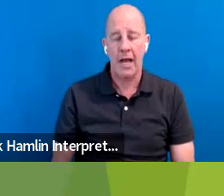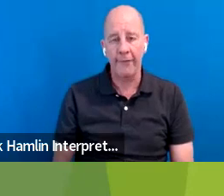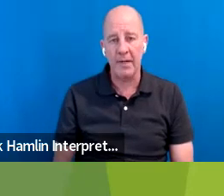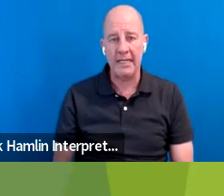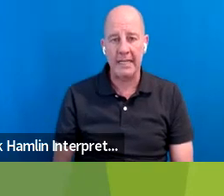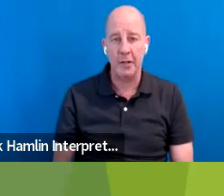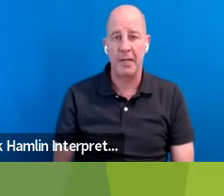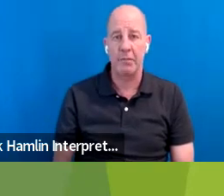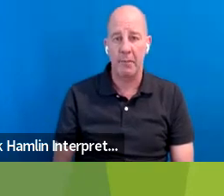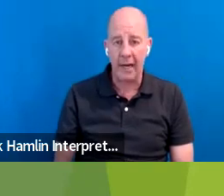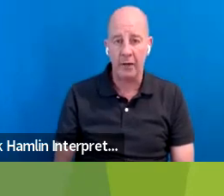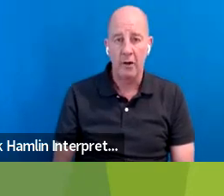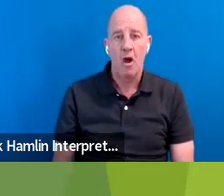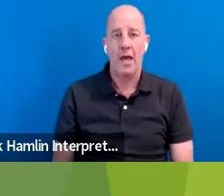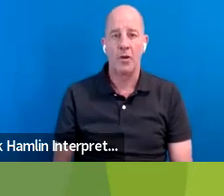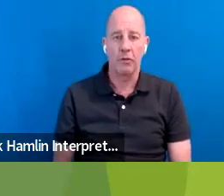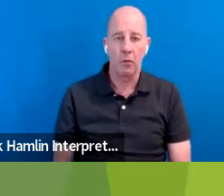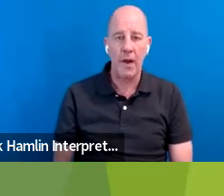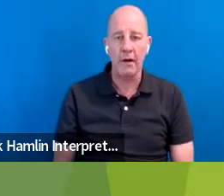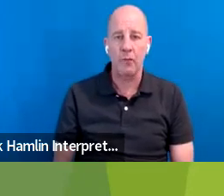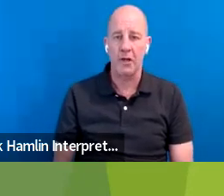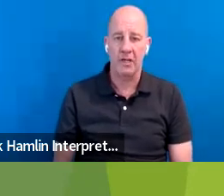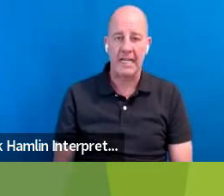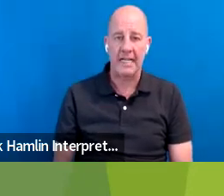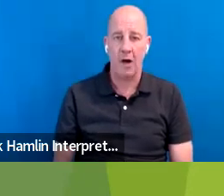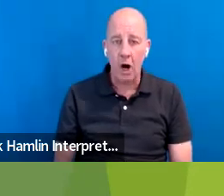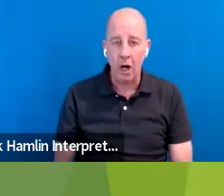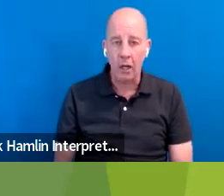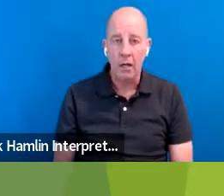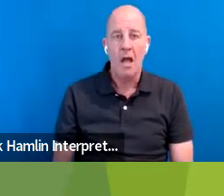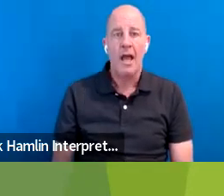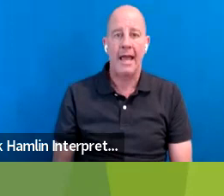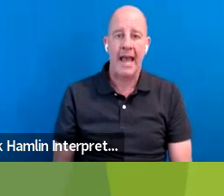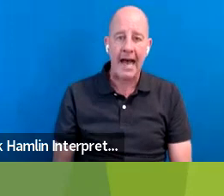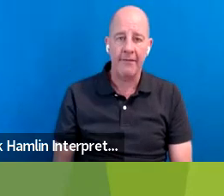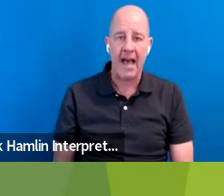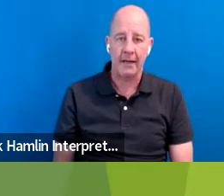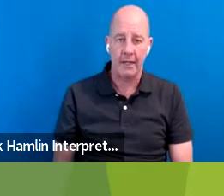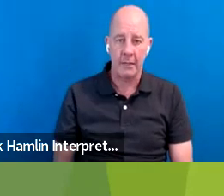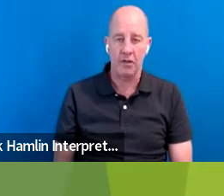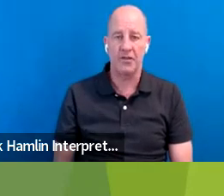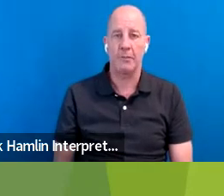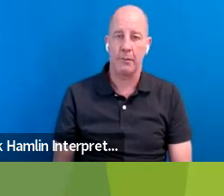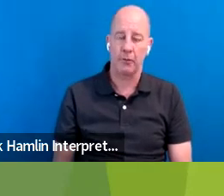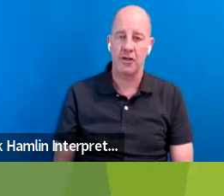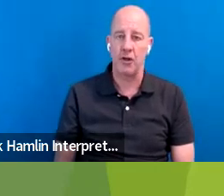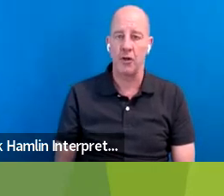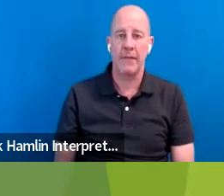So everybody needs to be prepared. And when you're aware of what you needs are and have that emergency preparation, you can